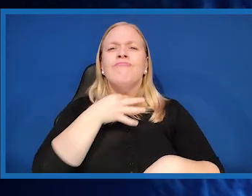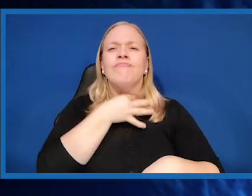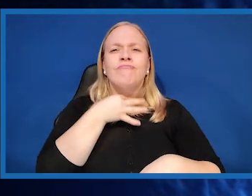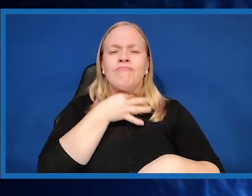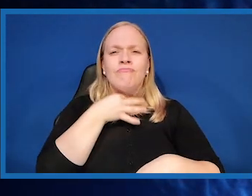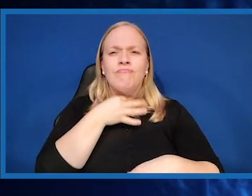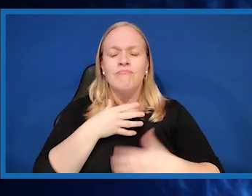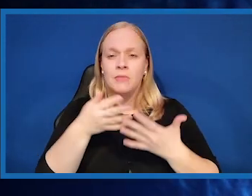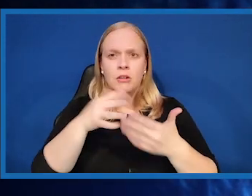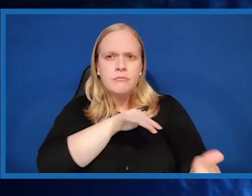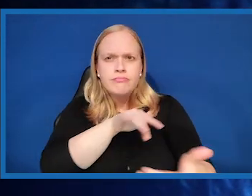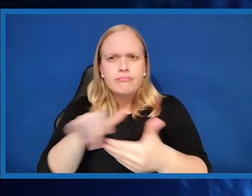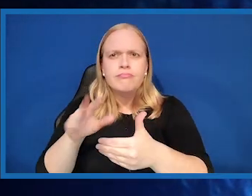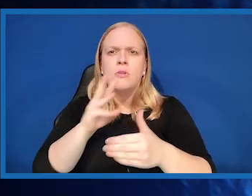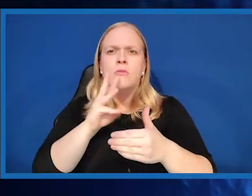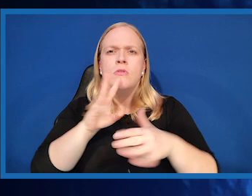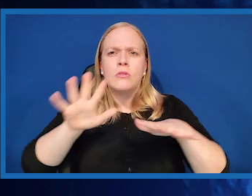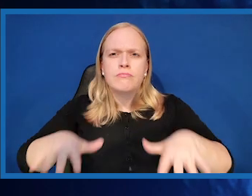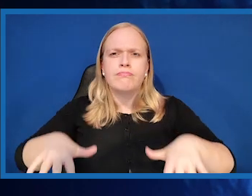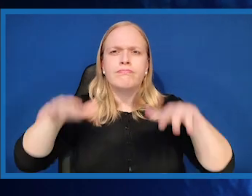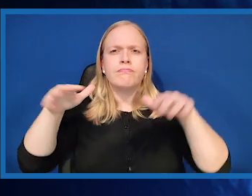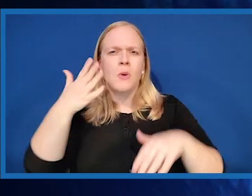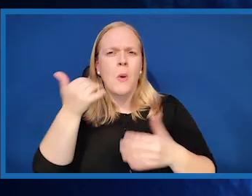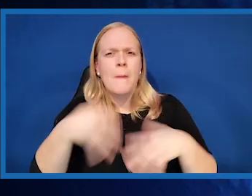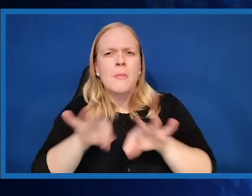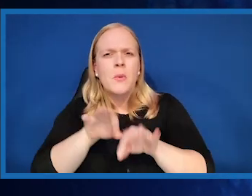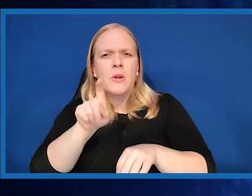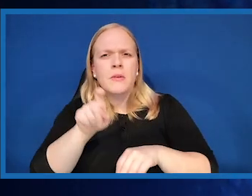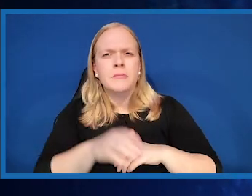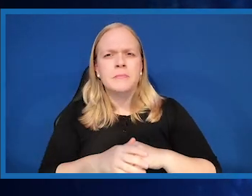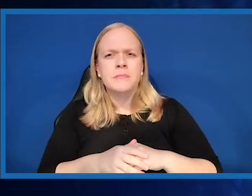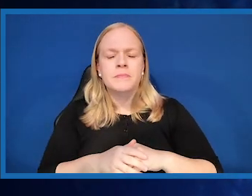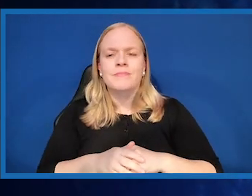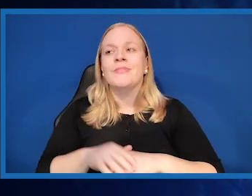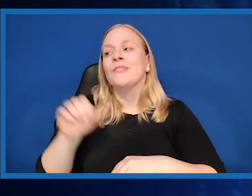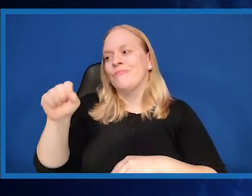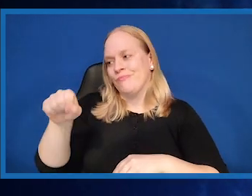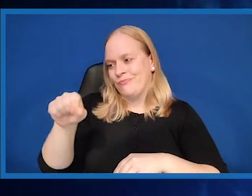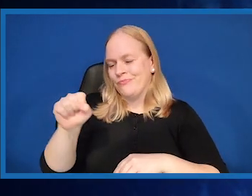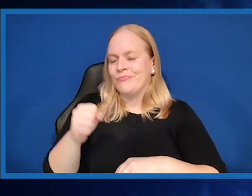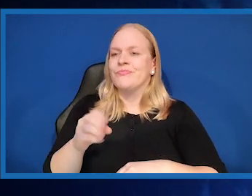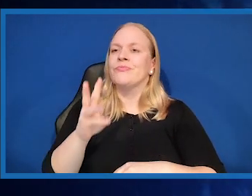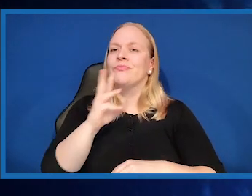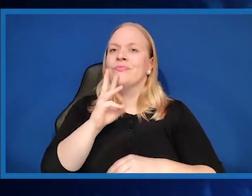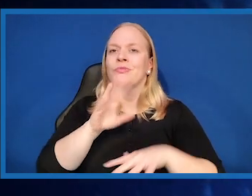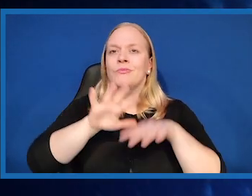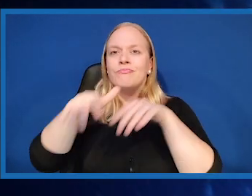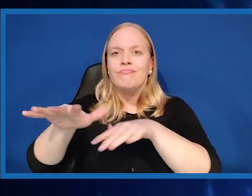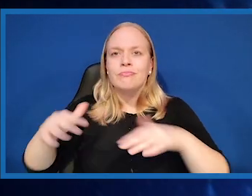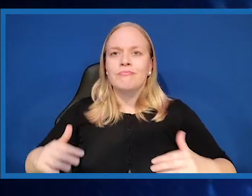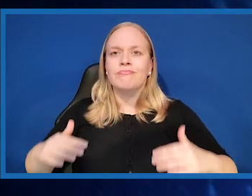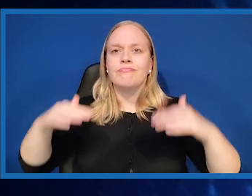TO STUDY SEA LEVEL RISE AT ALL? YEAH, SEA LEVEL RISE, UH, IS AN EXTREMELY IMPORTANT TOPIC,